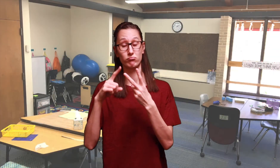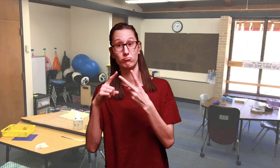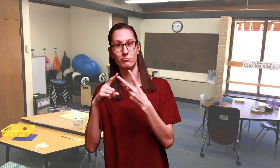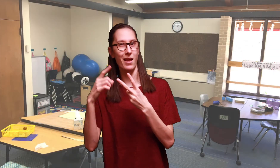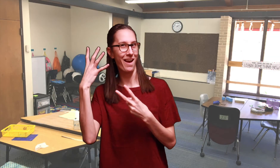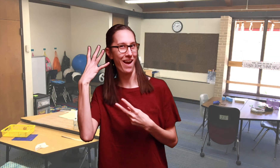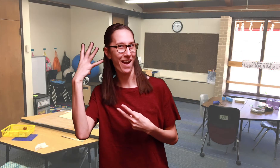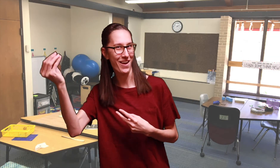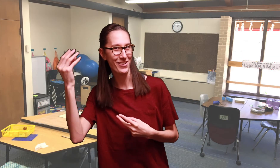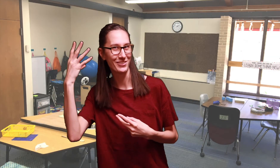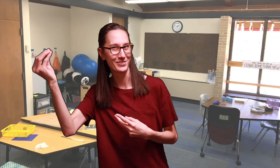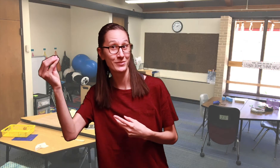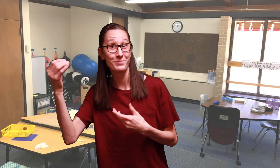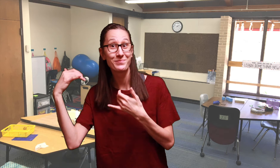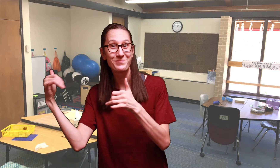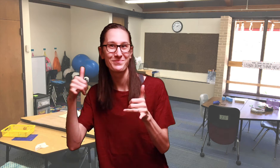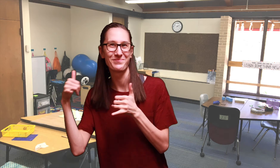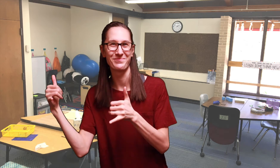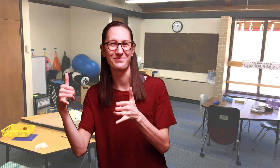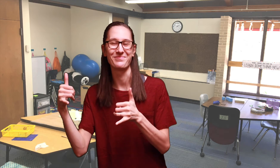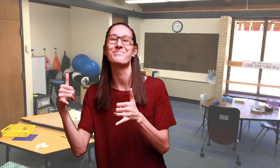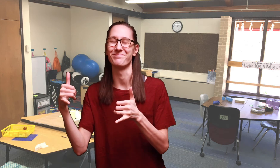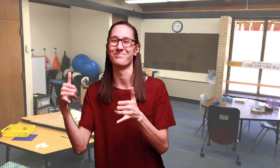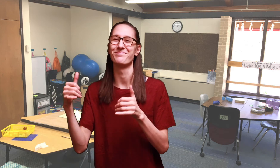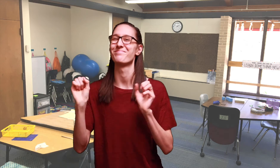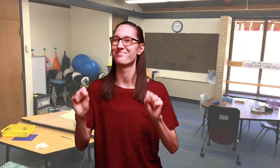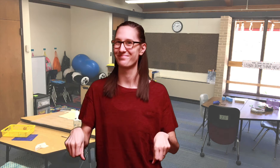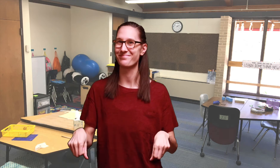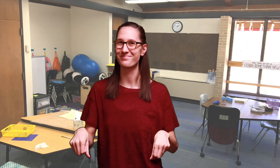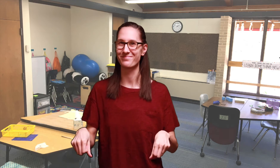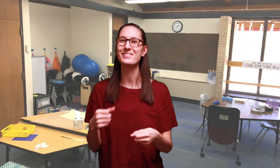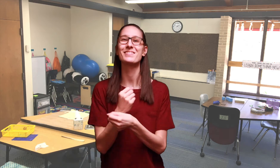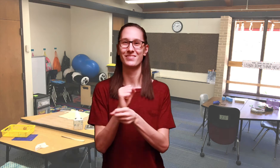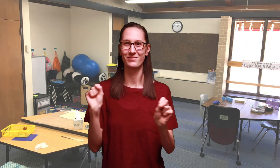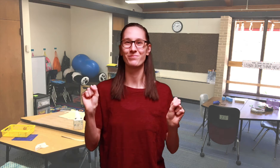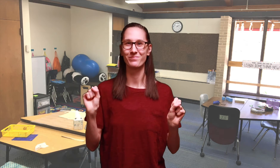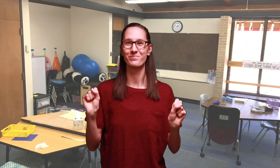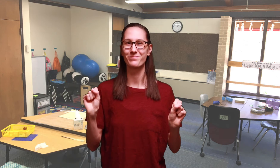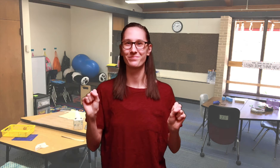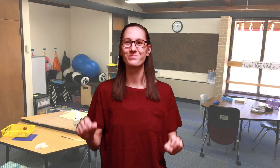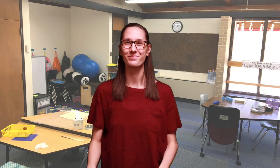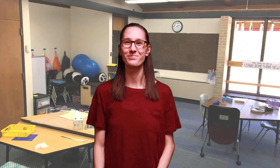...and when we go outside and play That is safe